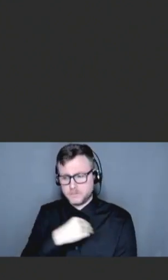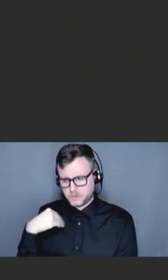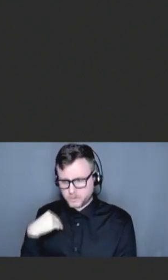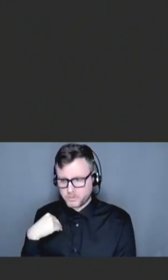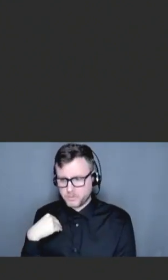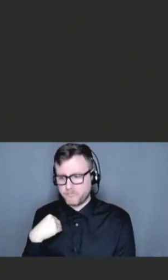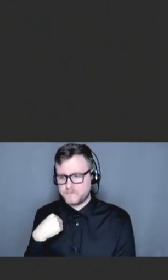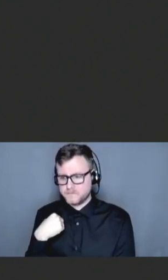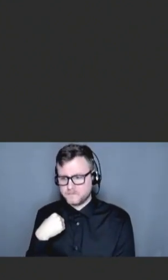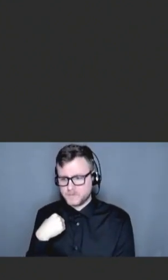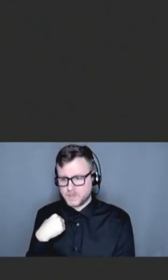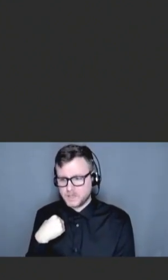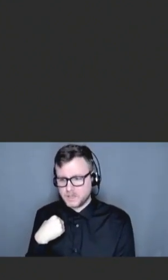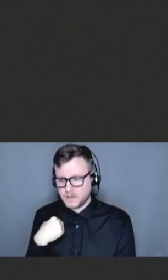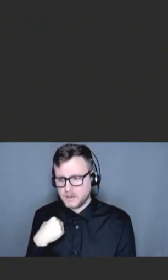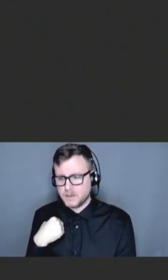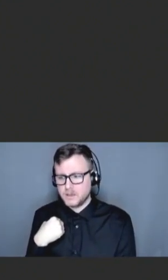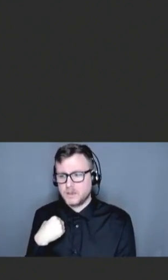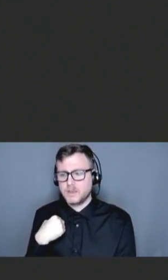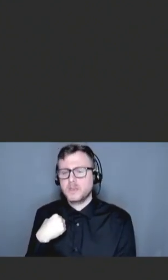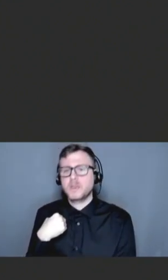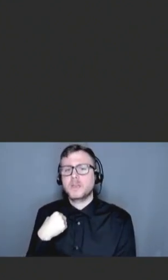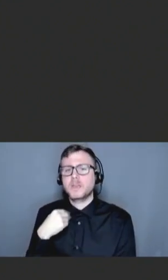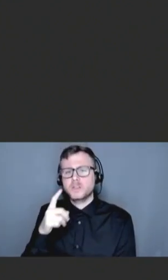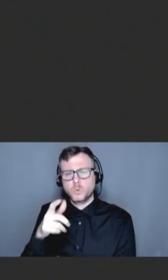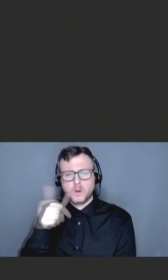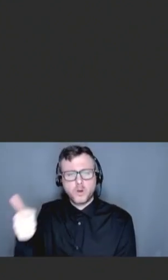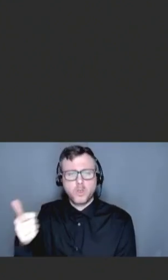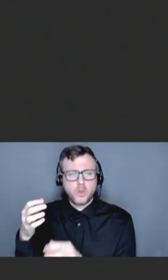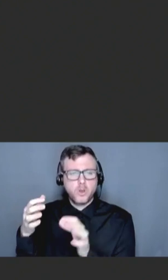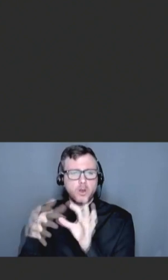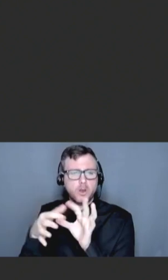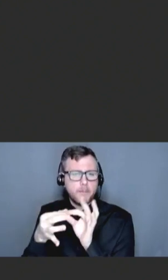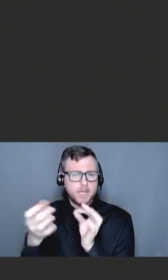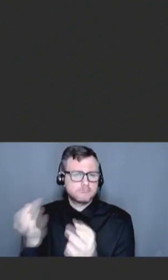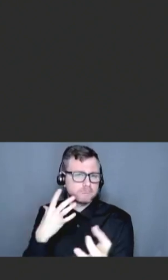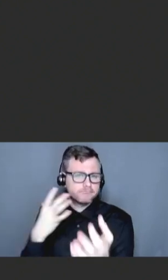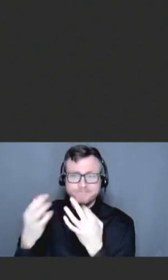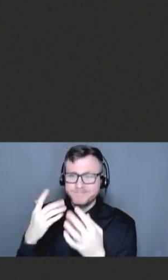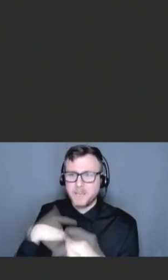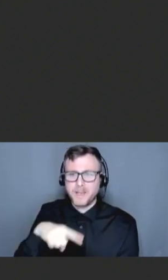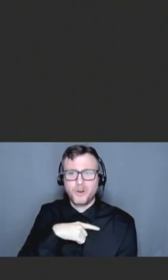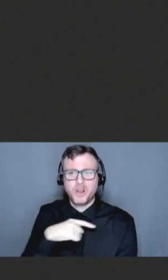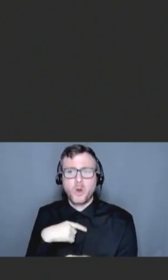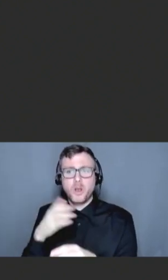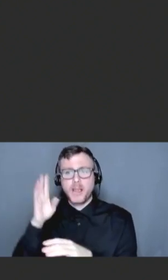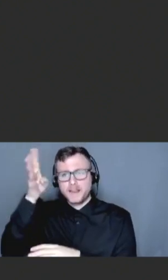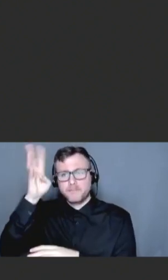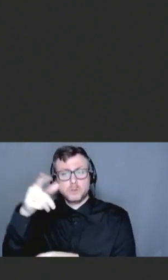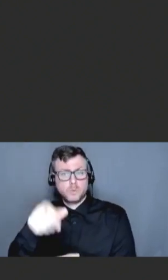or comments on our innovation charge, please either send those by email,